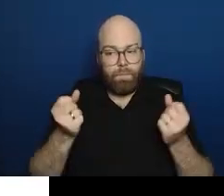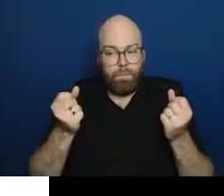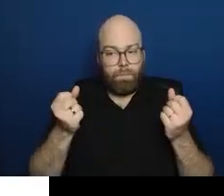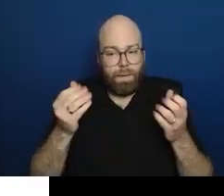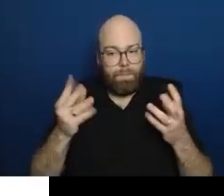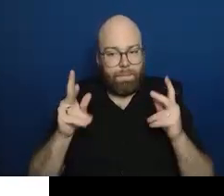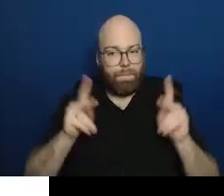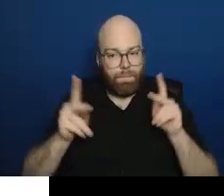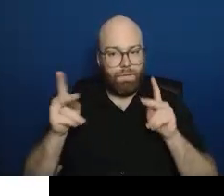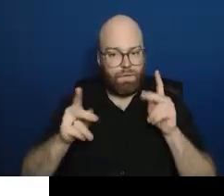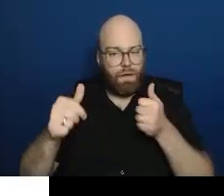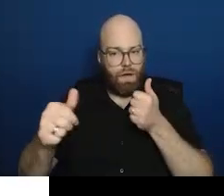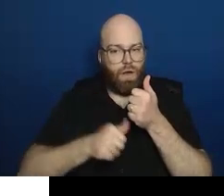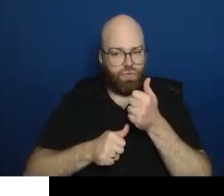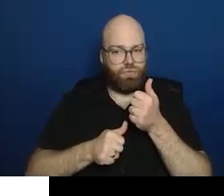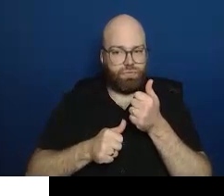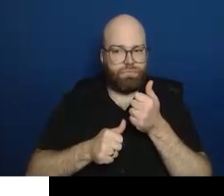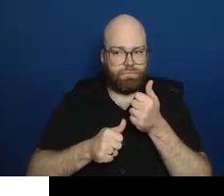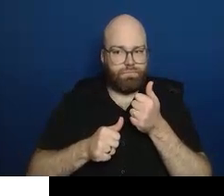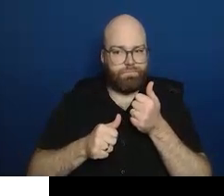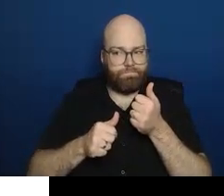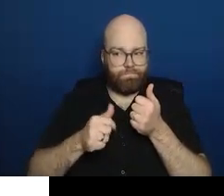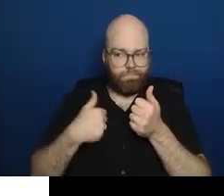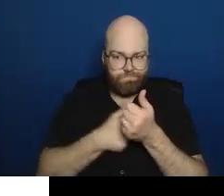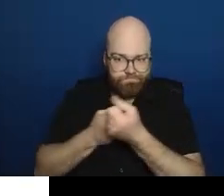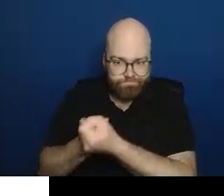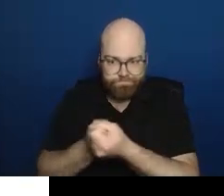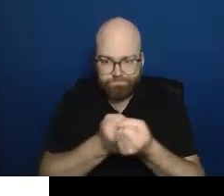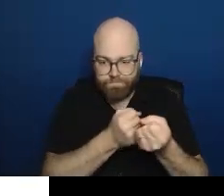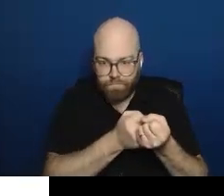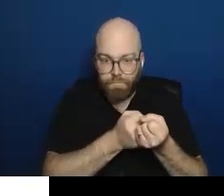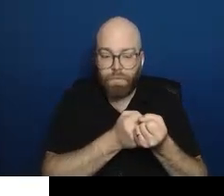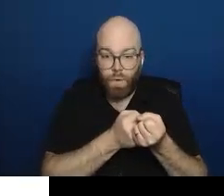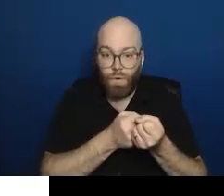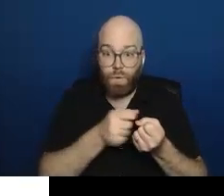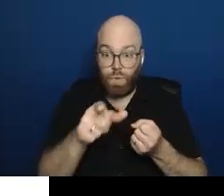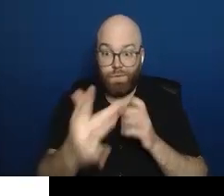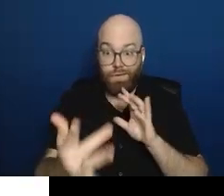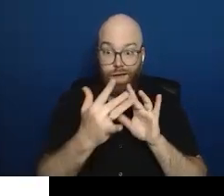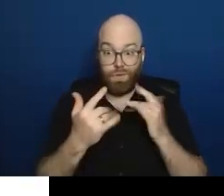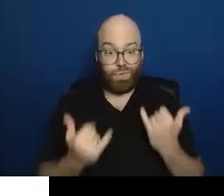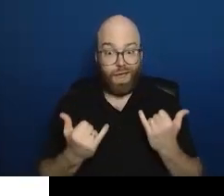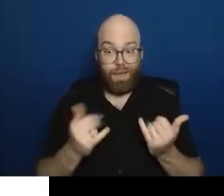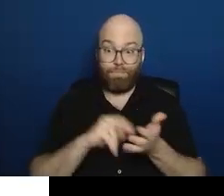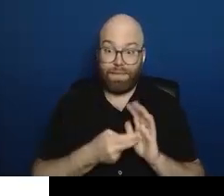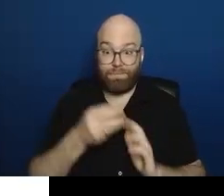So it's even if you contact us today, it doesn't mean we'll get it done by Monday. You know, it's going to take us a couple of weeks.